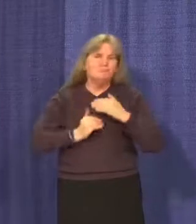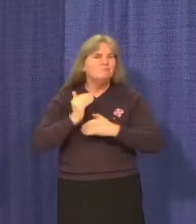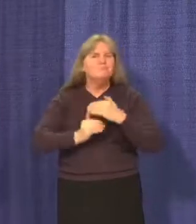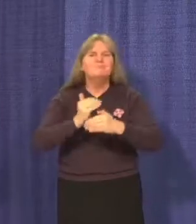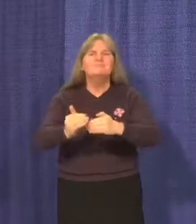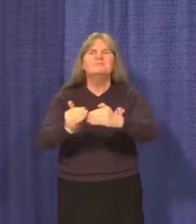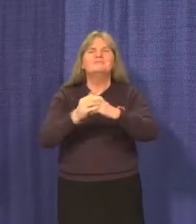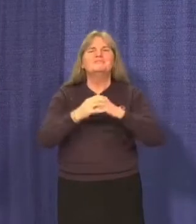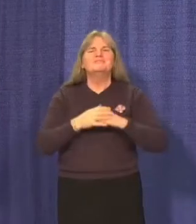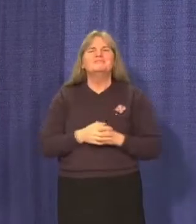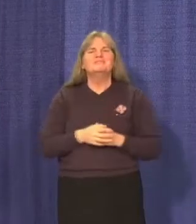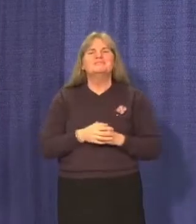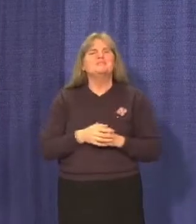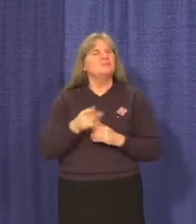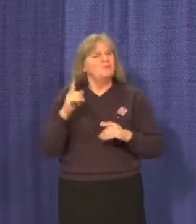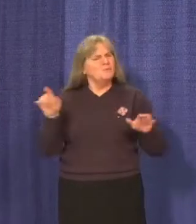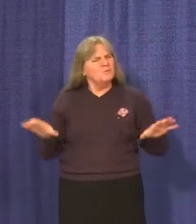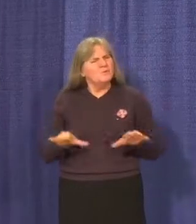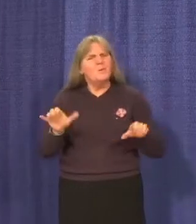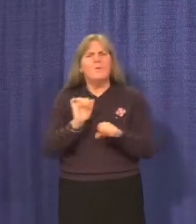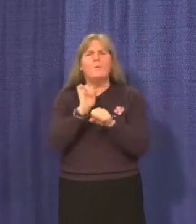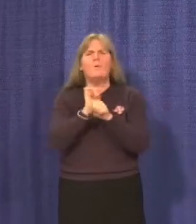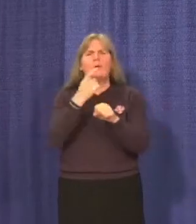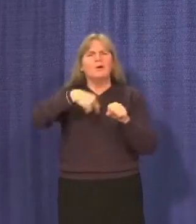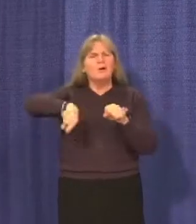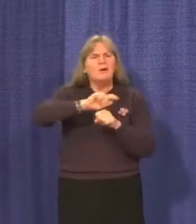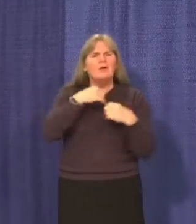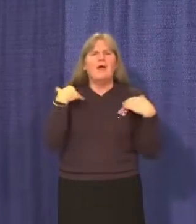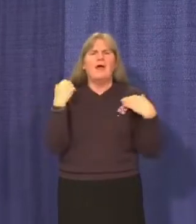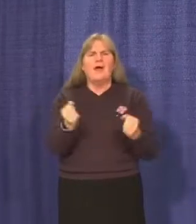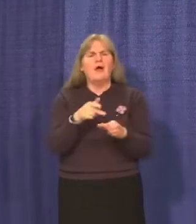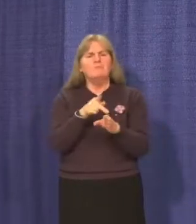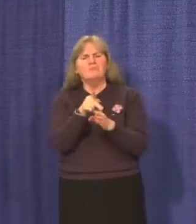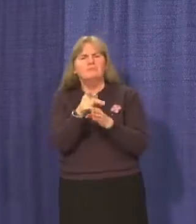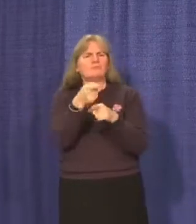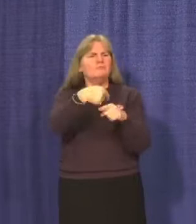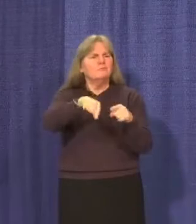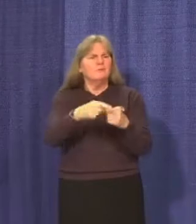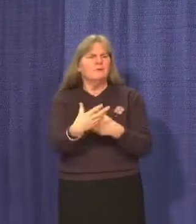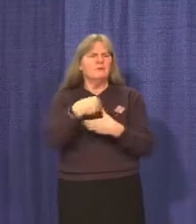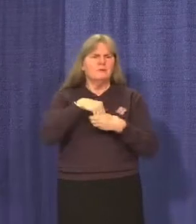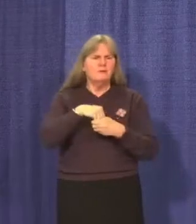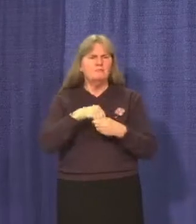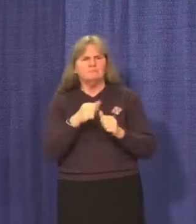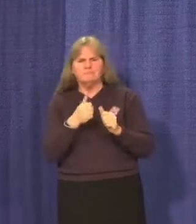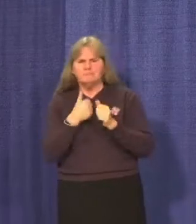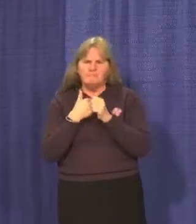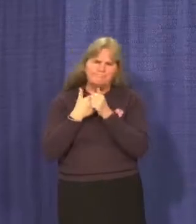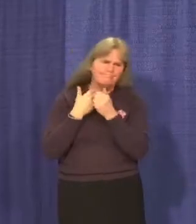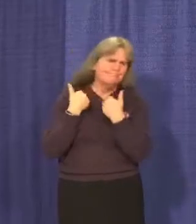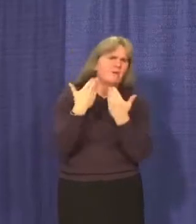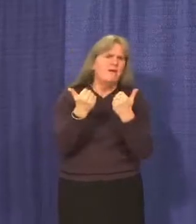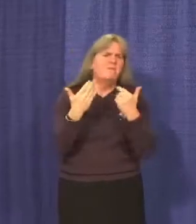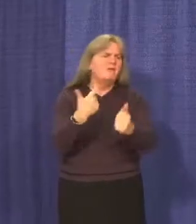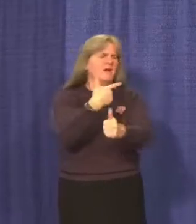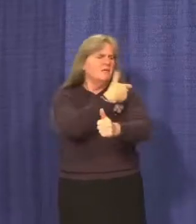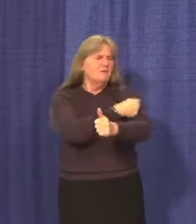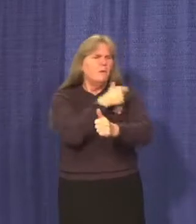efforts are moving ahead very quickly. The dedicated, hard-working team of health professionals continue to administer vaccines to